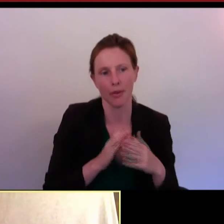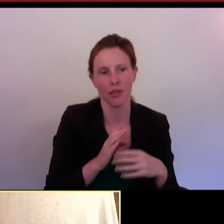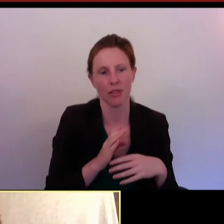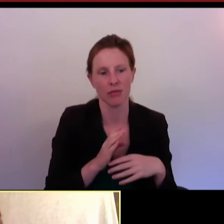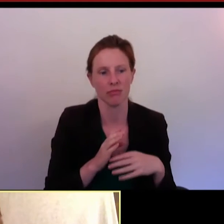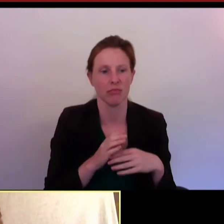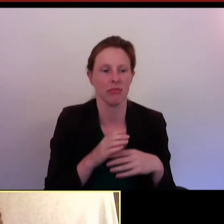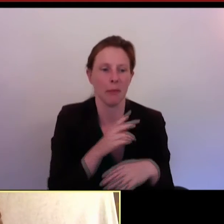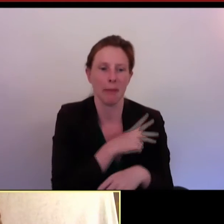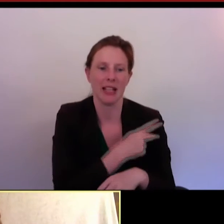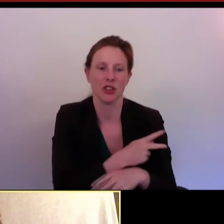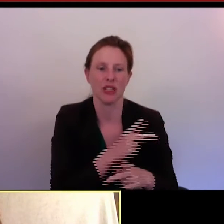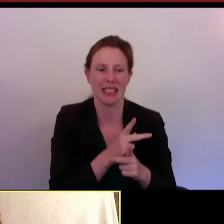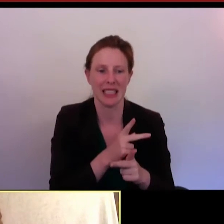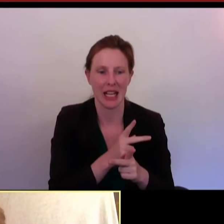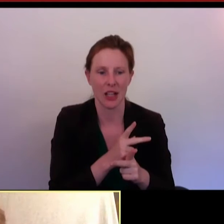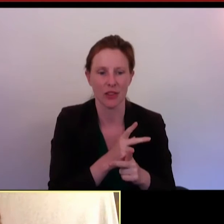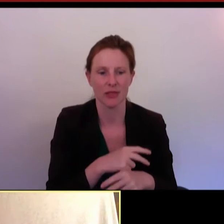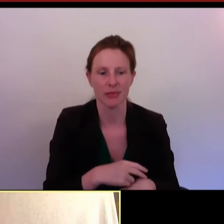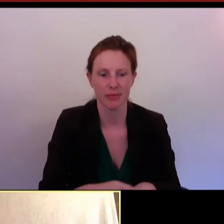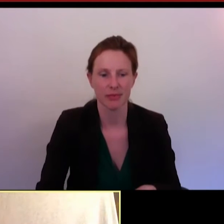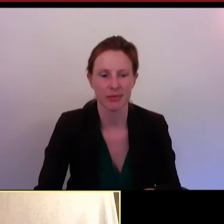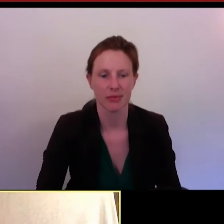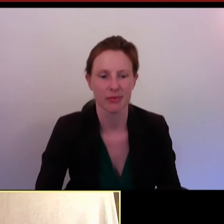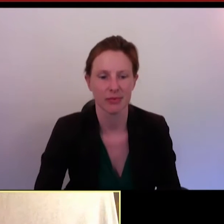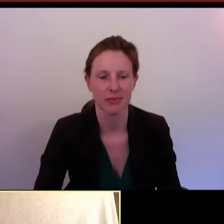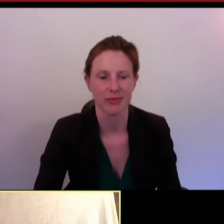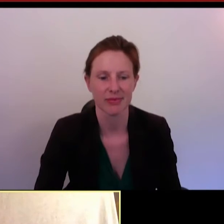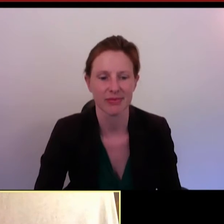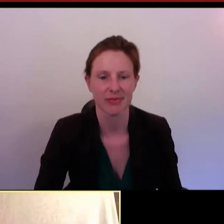on cultural humility and patient care.